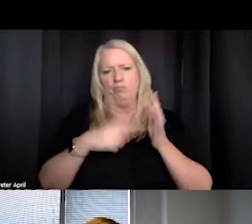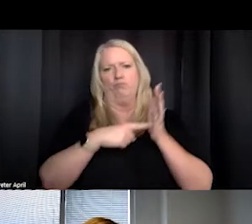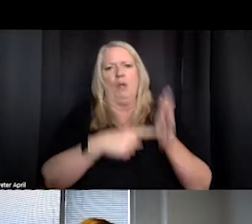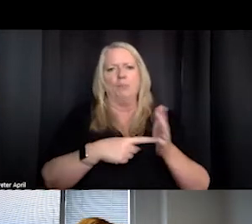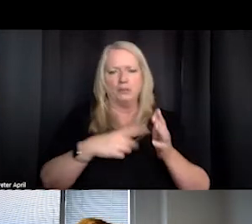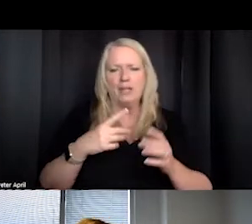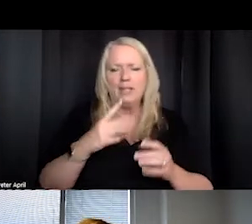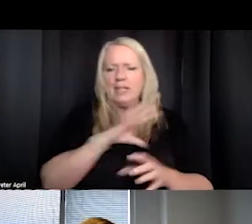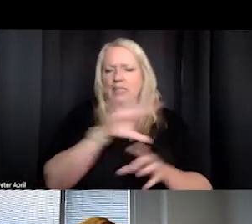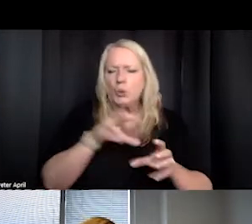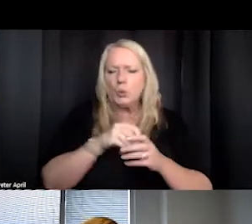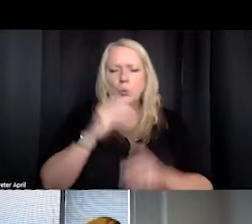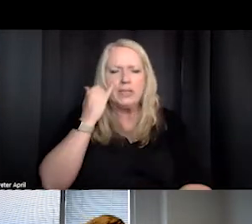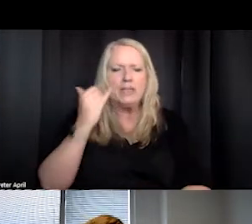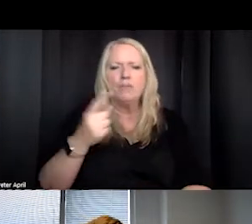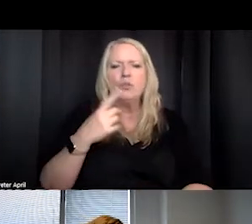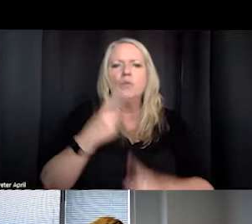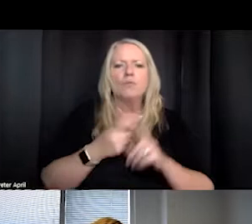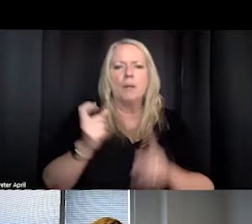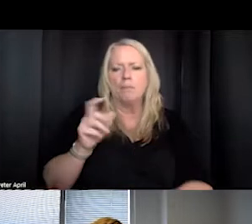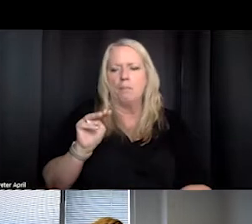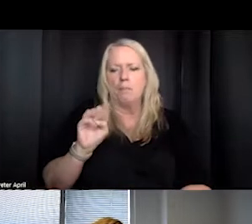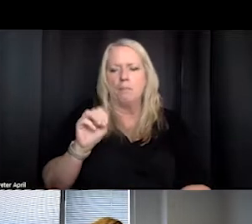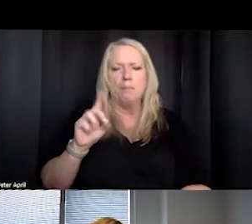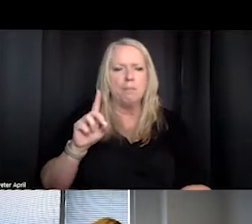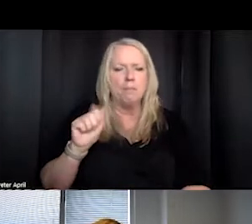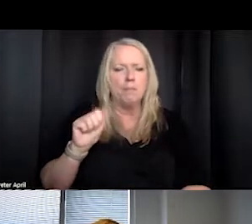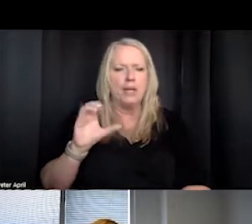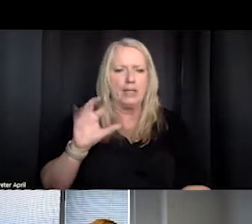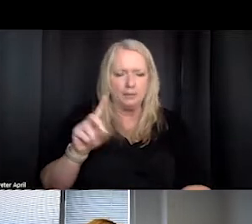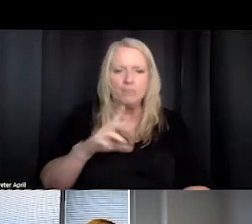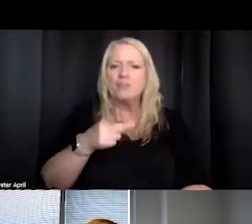INCLUDING IF YOU ARE FROM FROM MEDICAID. SO, HERE IS THE WEBSITE WHERE YOU CAN